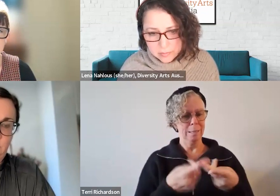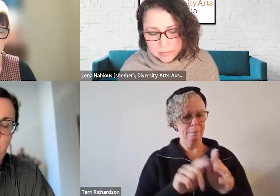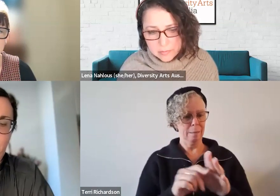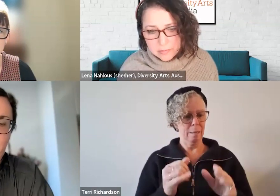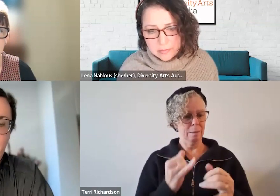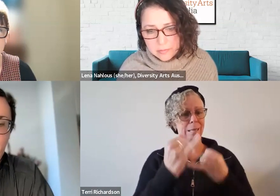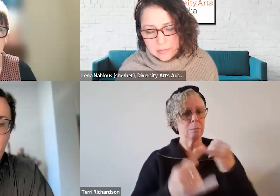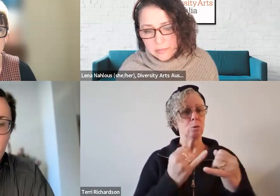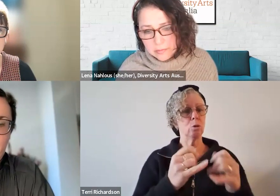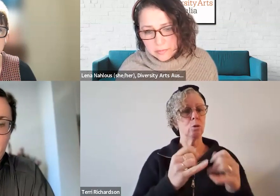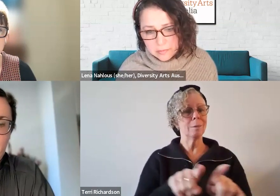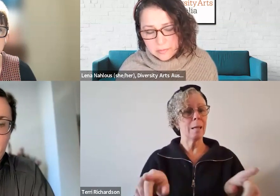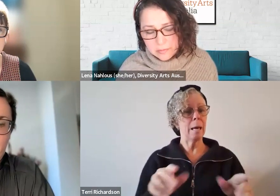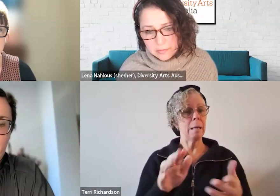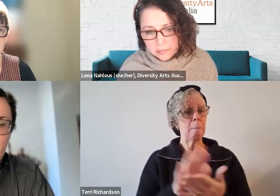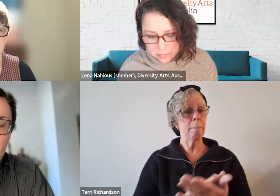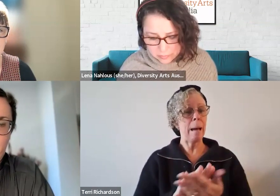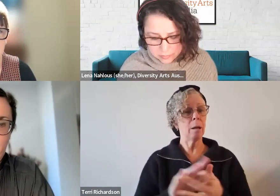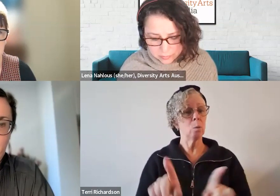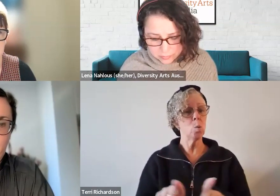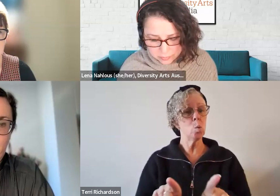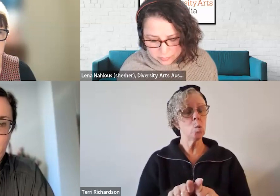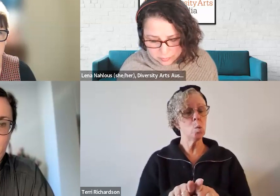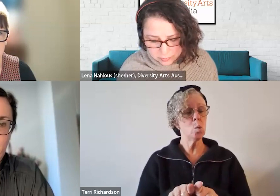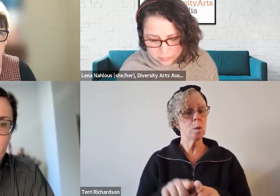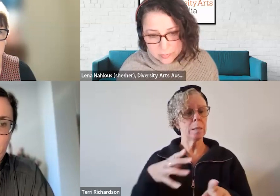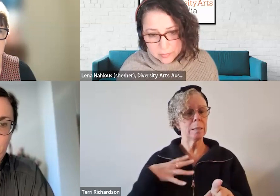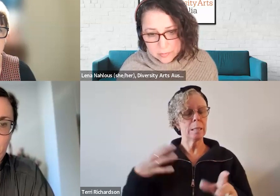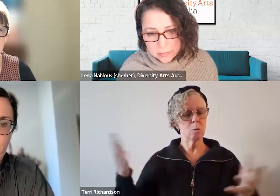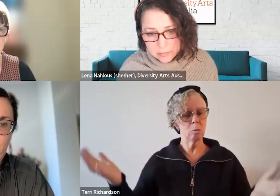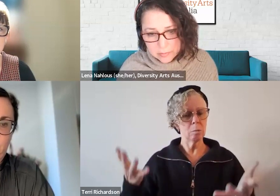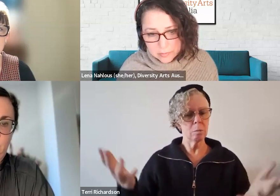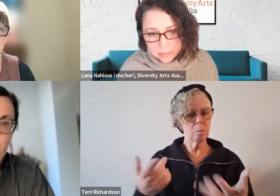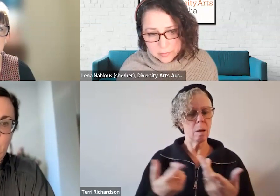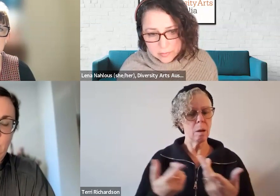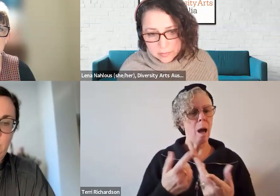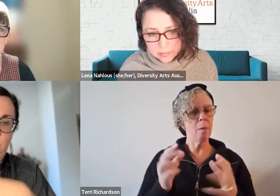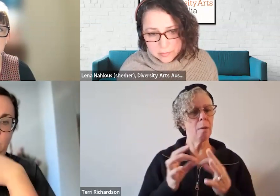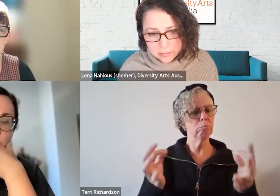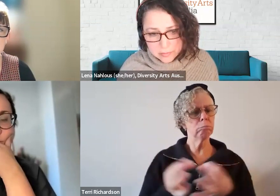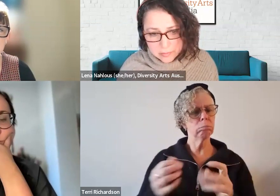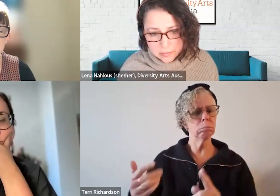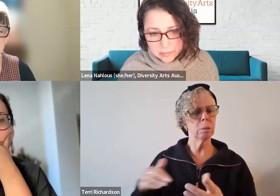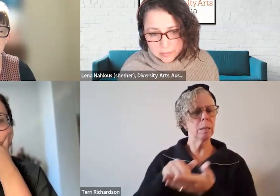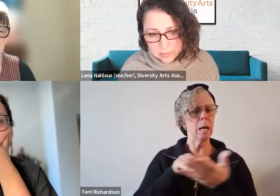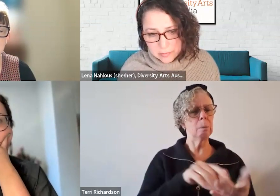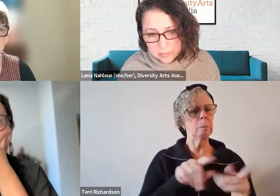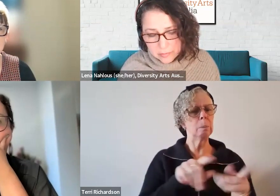governance has to be backed by capable institutions. And to do this, you know, you need to